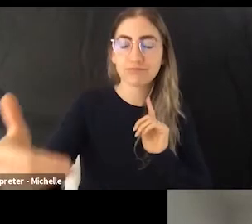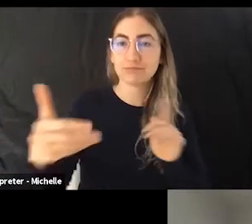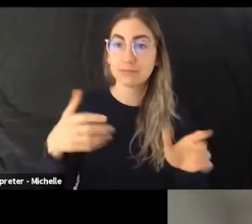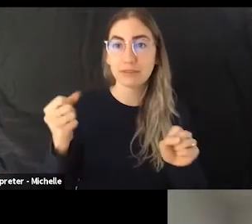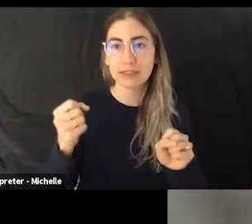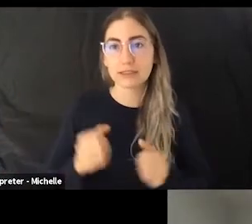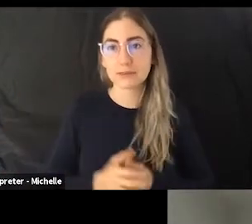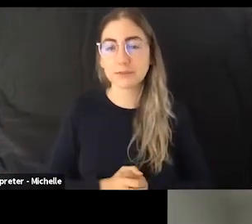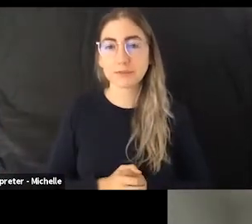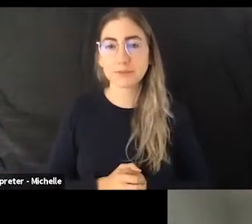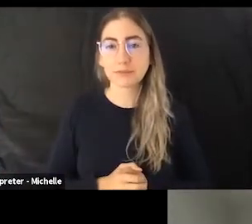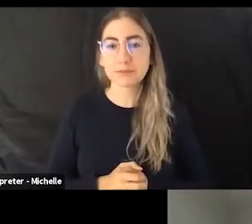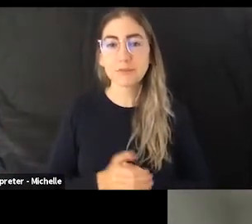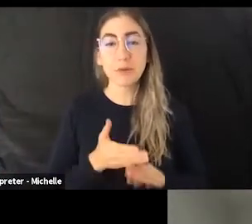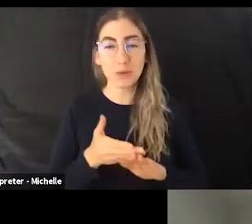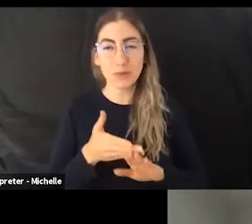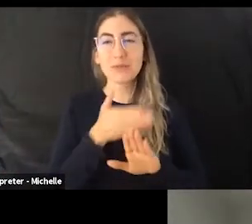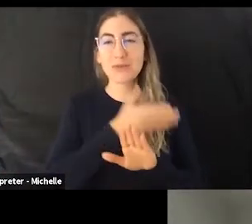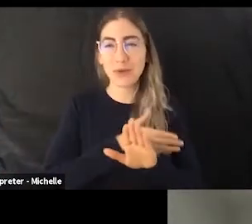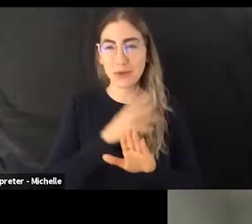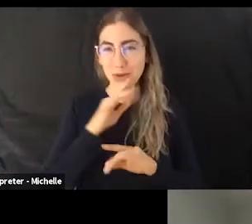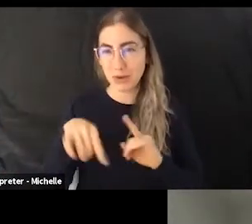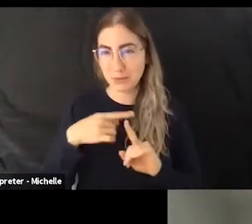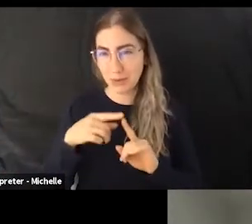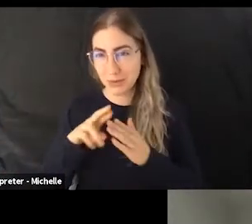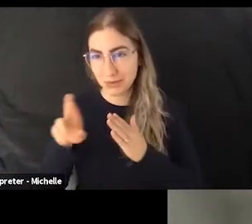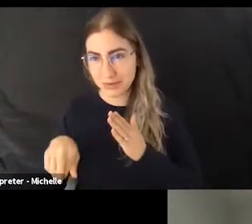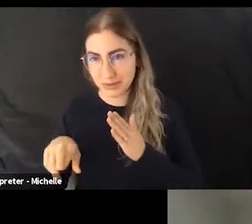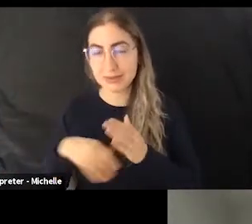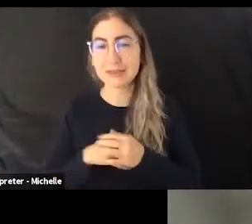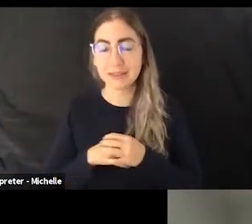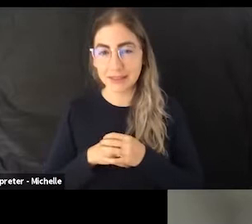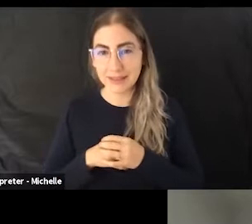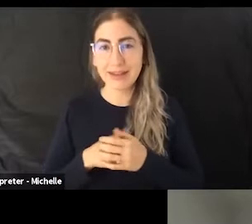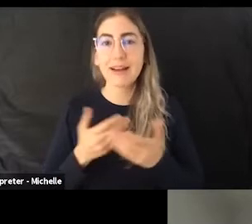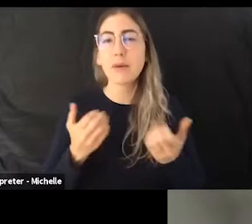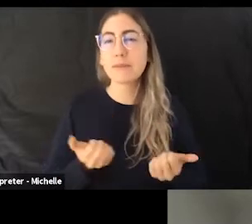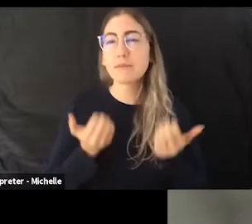SO BEFORE WE GET INTO THE RESULTS THEMSELVES, WE BOTH WANTED WE BOTH WANTED TO PROVIDE SOME ADDITIONAL INFORMATION TO PROVIDE SOME ADDITIONAL INFORMATION AND BACKGROUND ABOUT THE SURVEY ITSELF AND ITS PURPOSE.